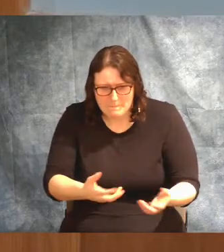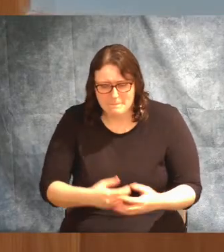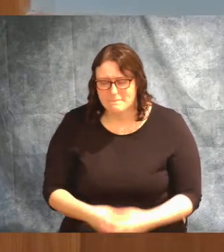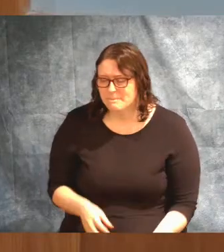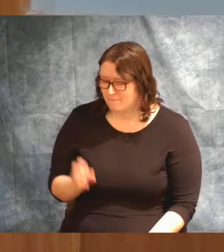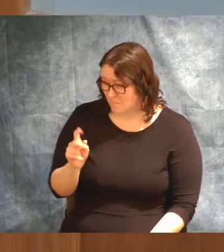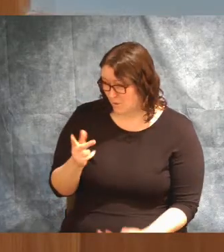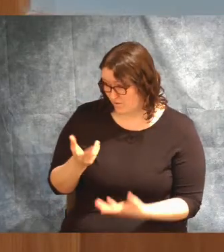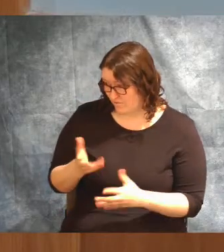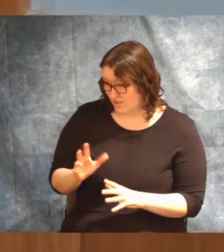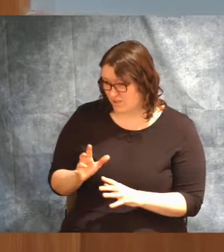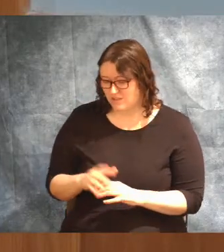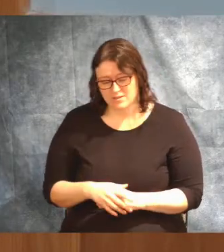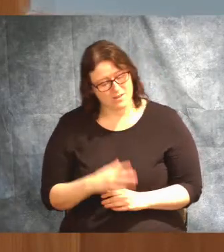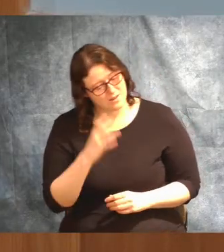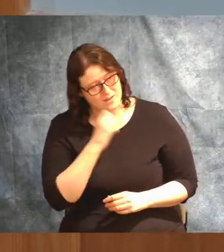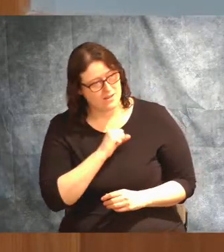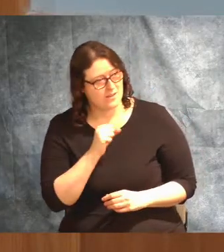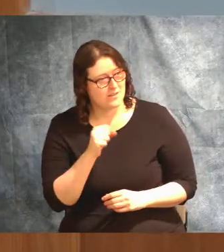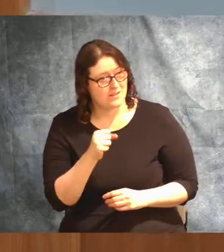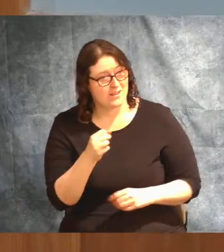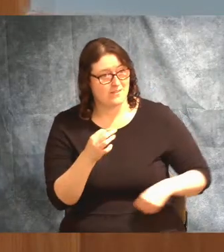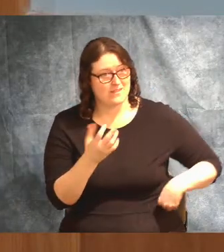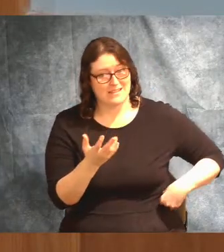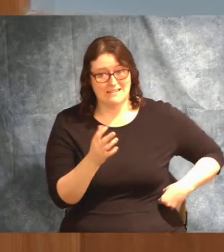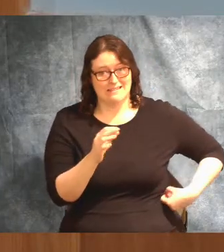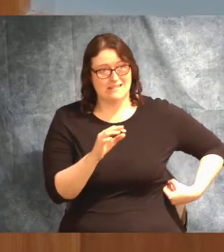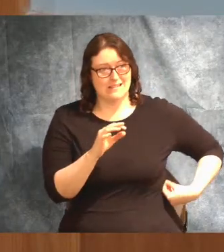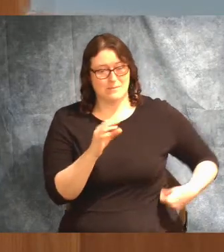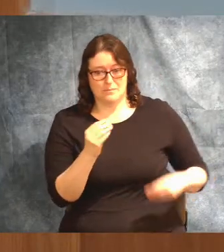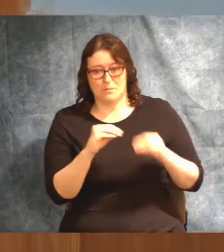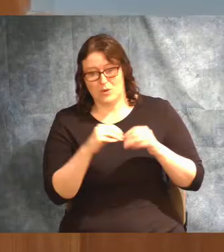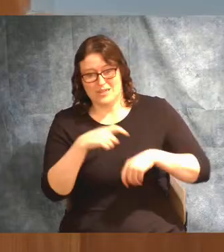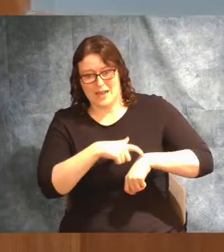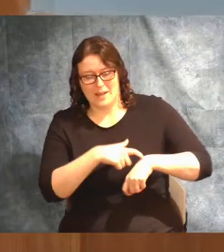Are you done? Yeah. I guess I got 19 minutes. But I'm just saying I'm trying to get it all out